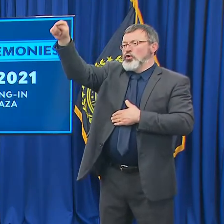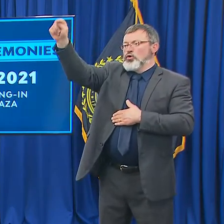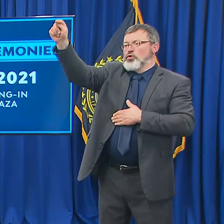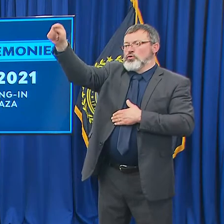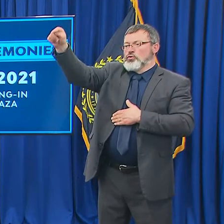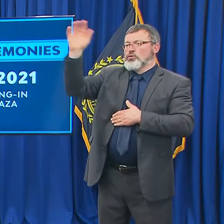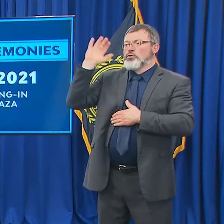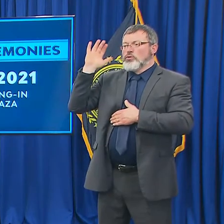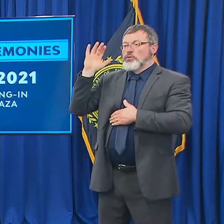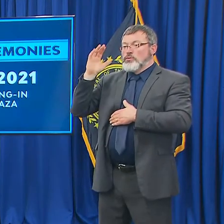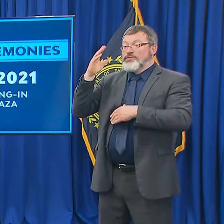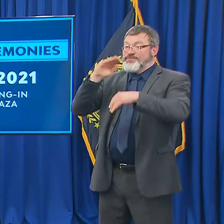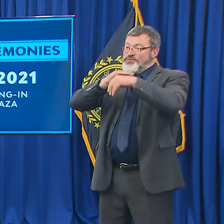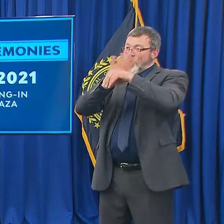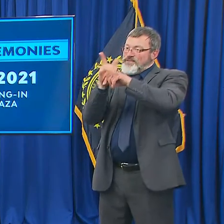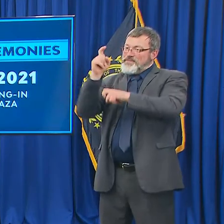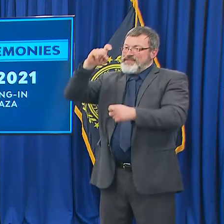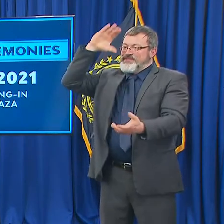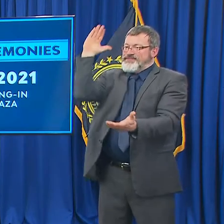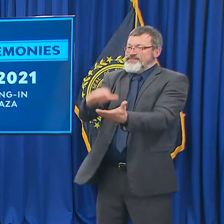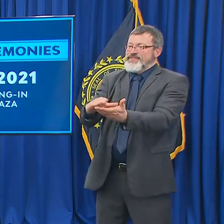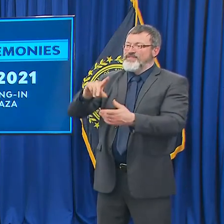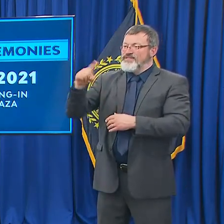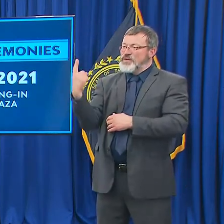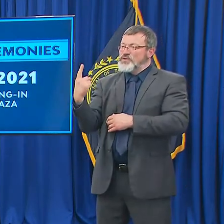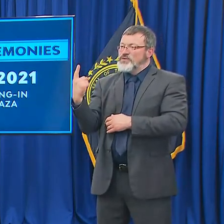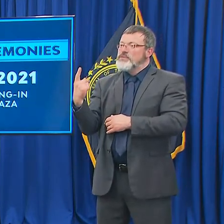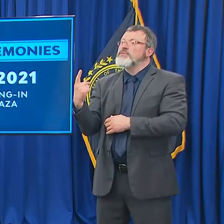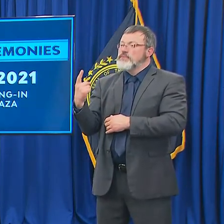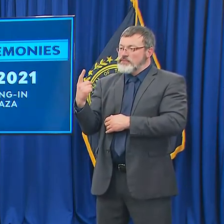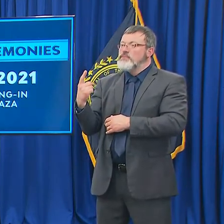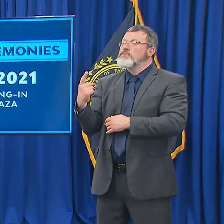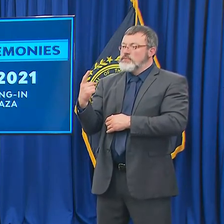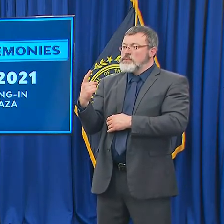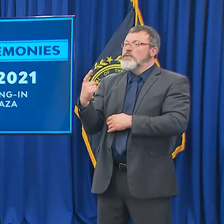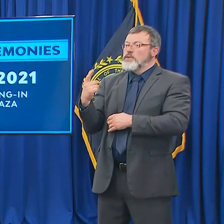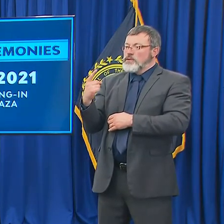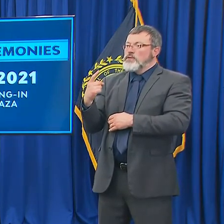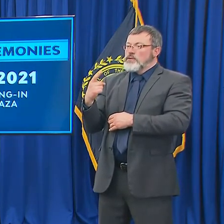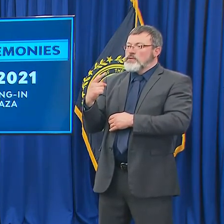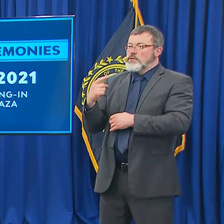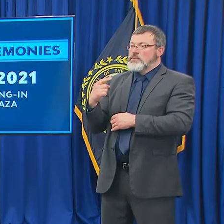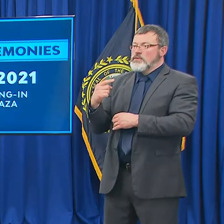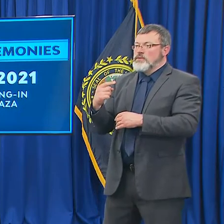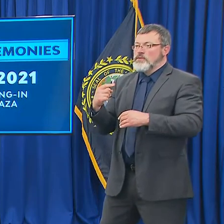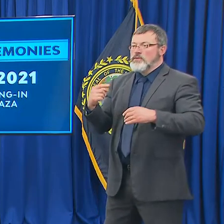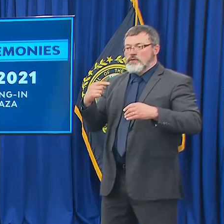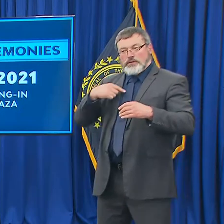And I think I think a lot of us feel confident we can get there the light is at the end at the end of the tunnel.